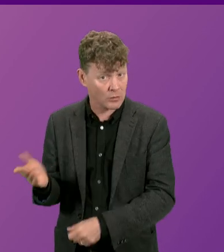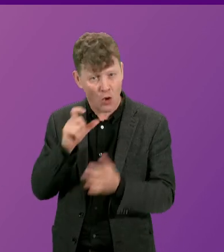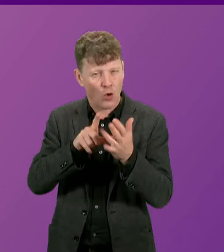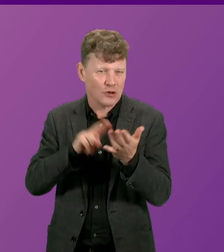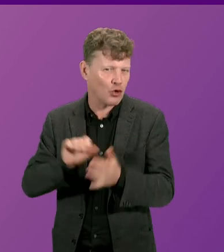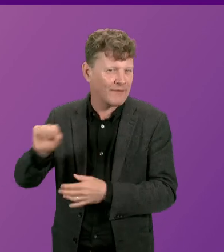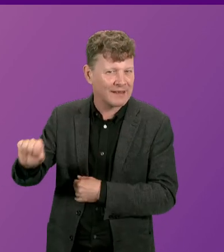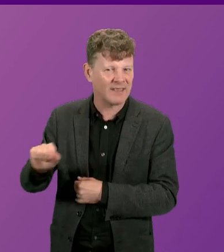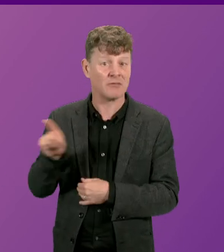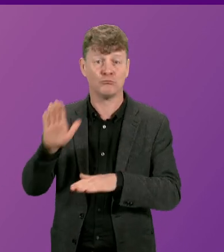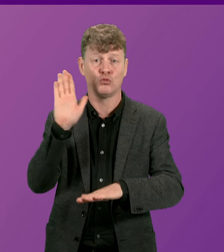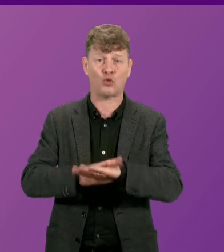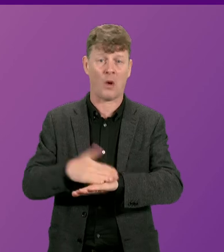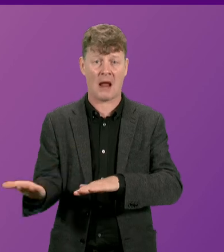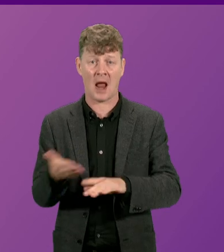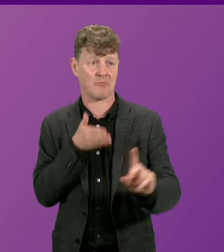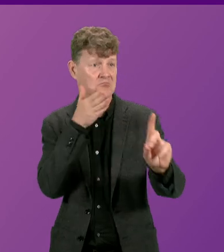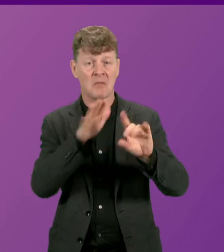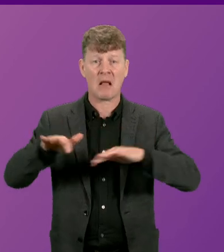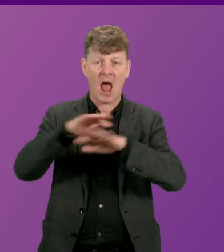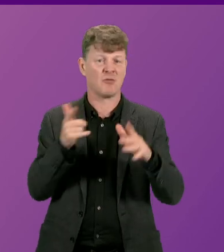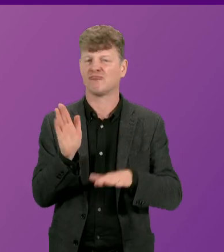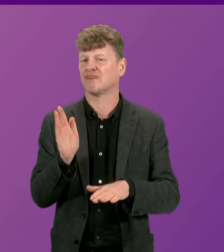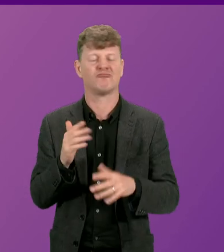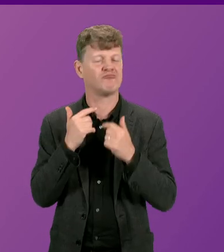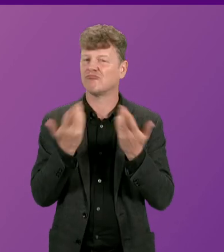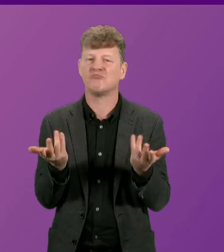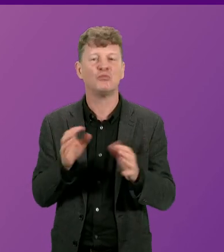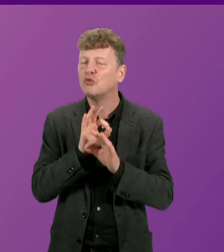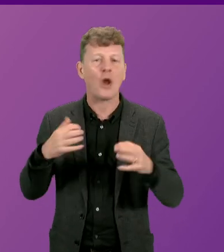is that they do not care about the journey on climate; they are not interested in the crisis